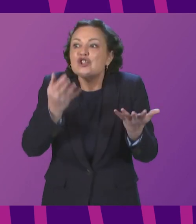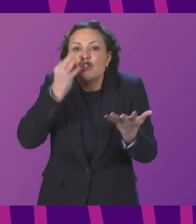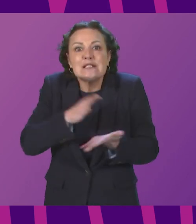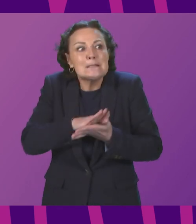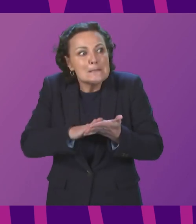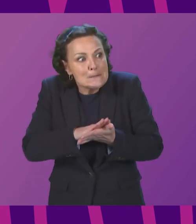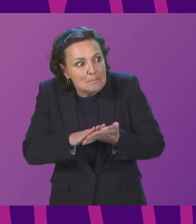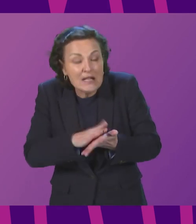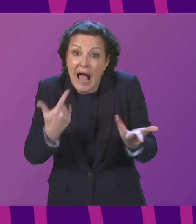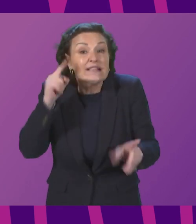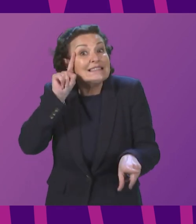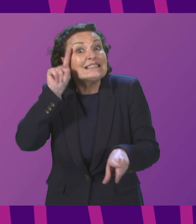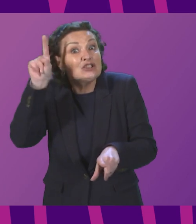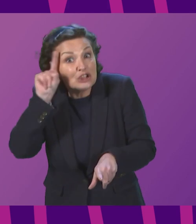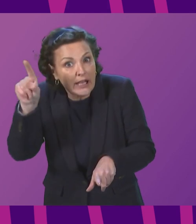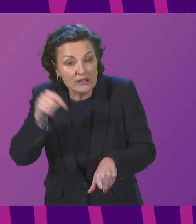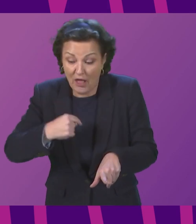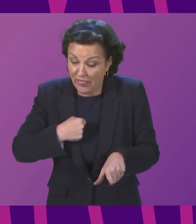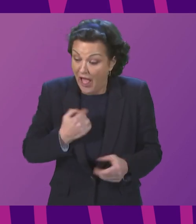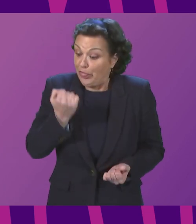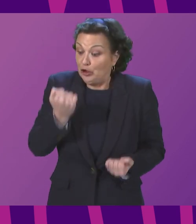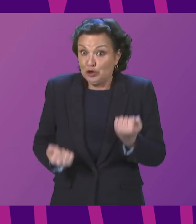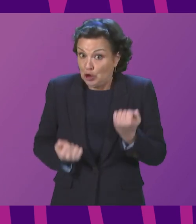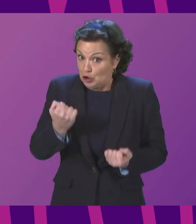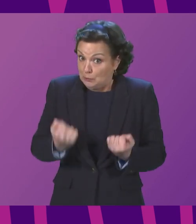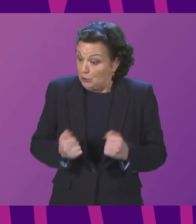does suggest that the balance of the judgments that we have taken, which we sometimes get